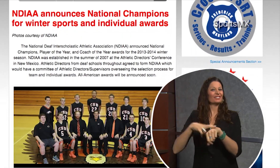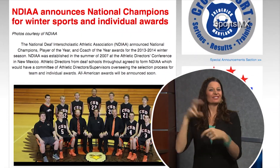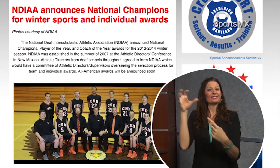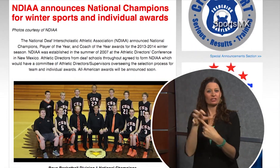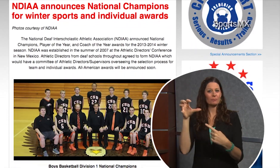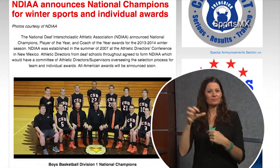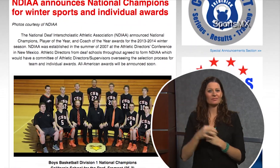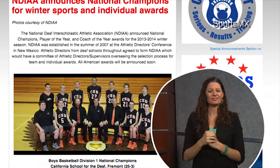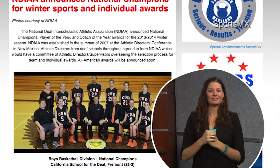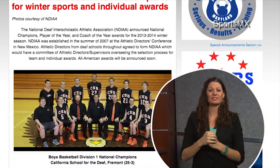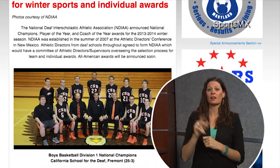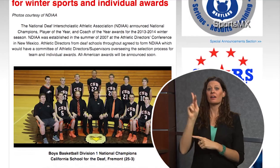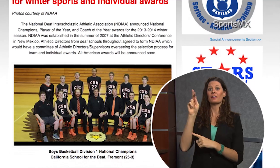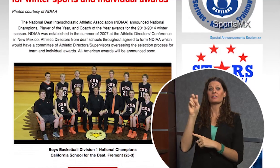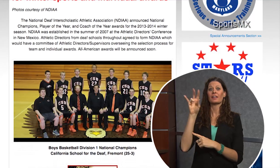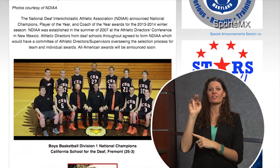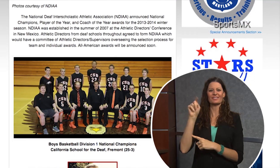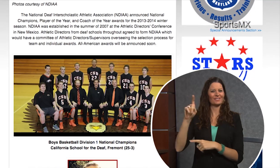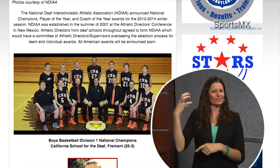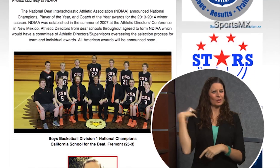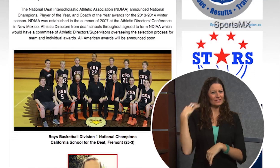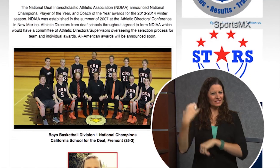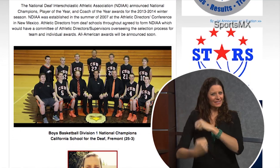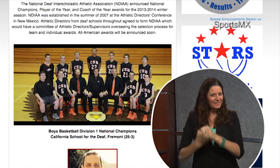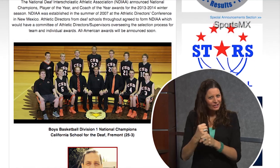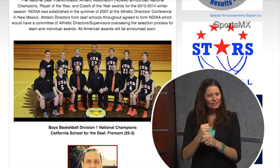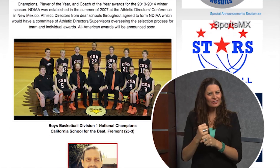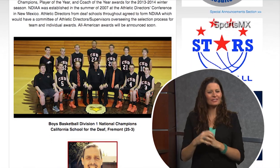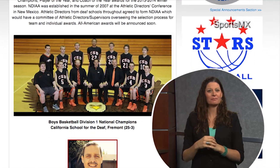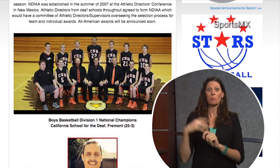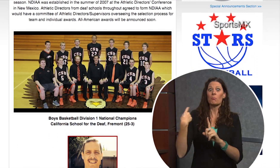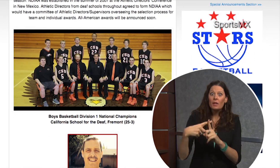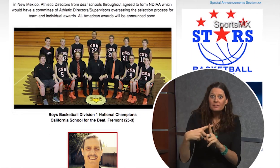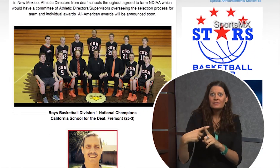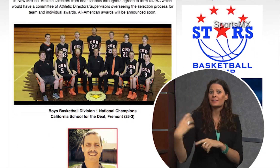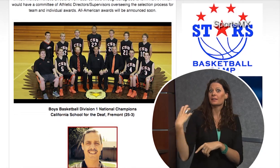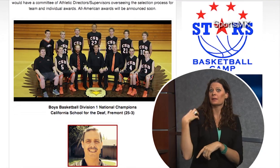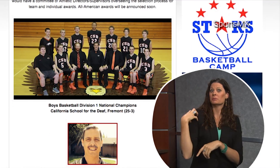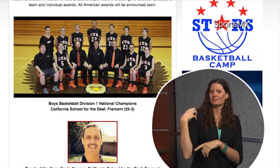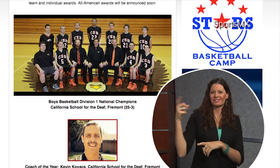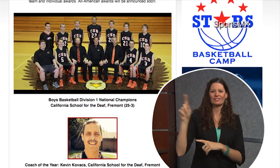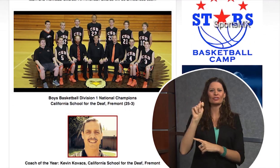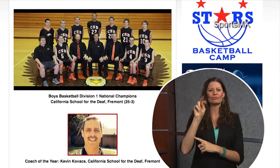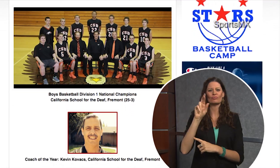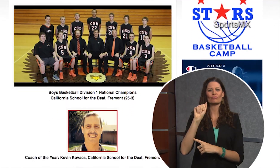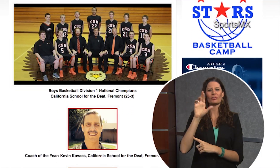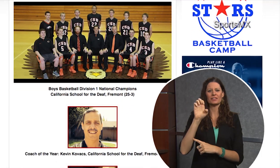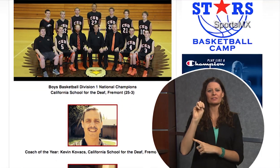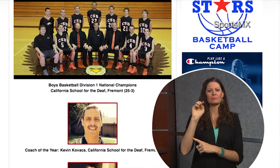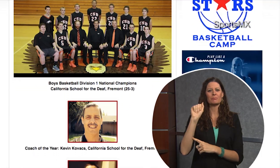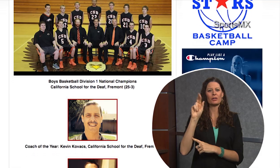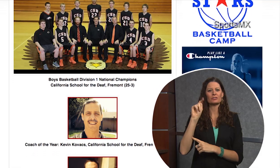NATIONAL CHAMPIONS. KEVIN WAS AWARDED COACH OF THE YEAR AND CO-CAPTAIN TRACE MARTIN WAS